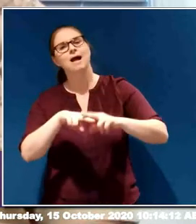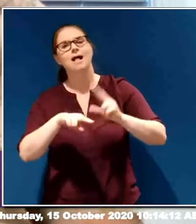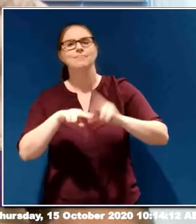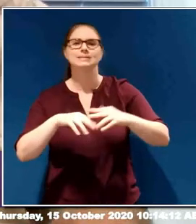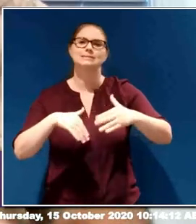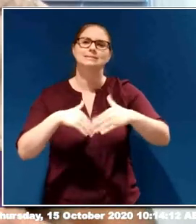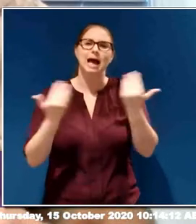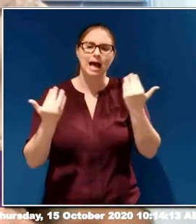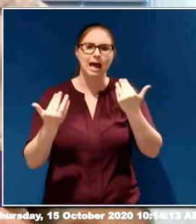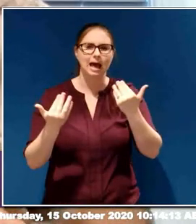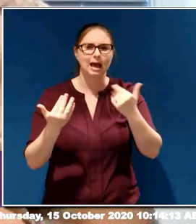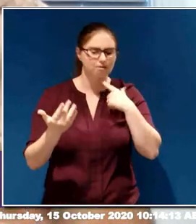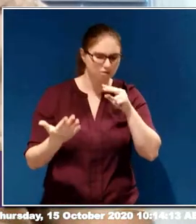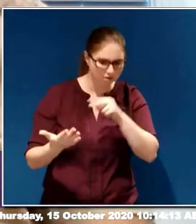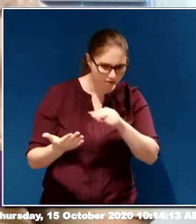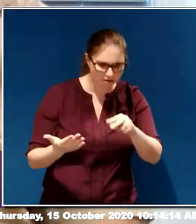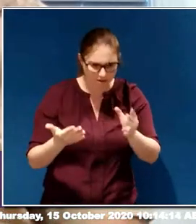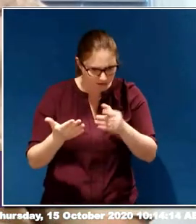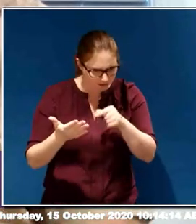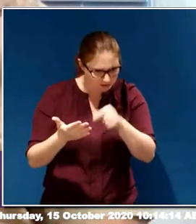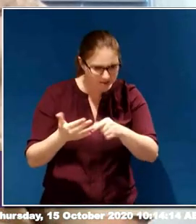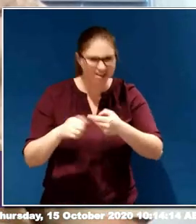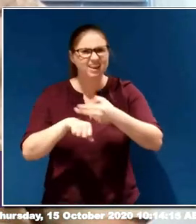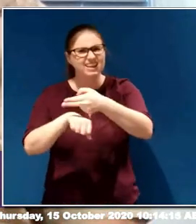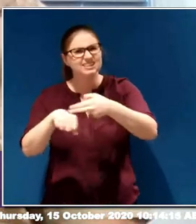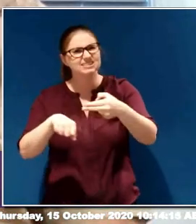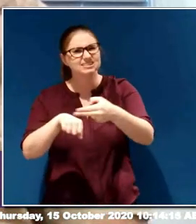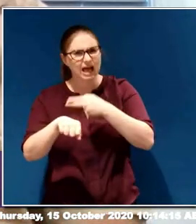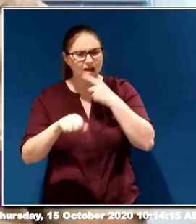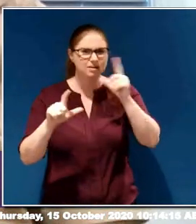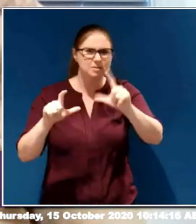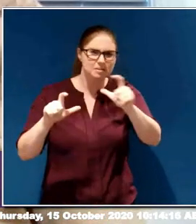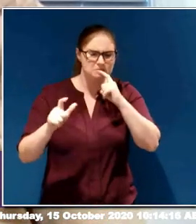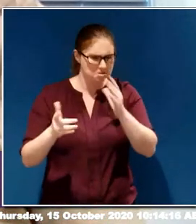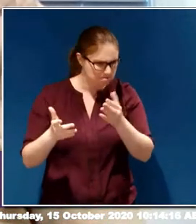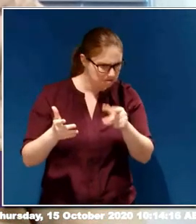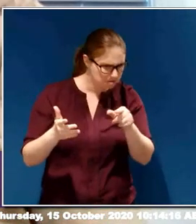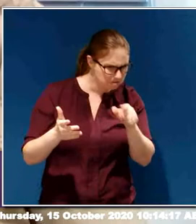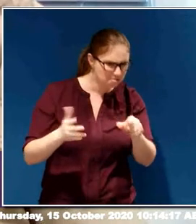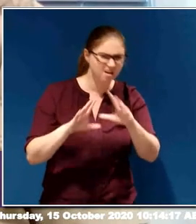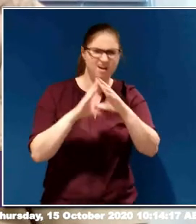and all the different things that they do in a classroom, Jack was actually -